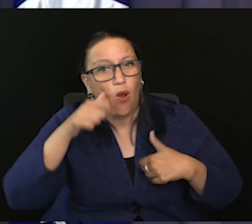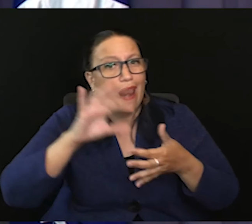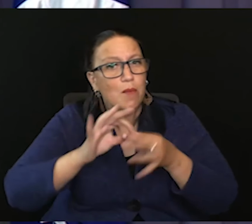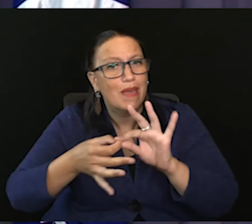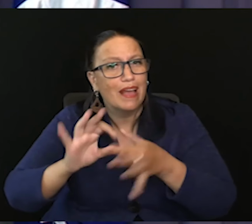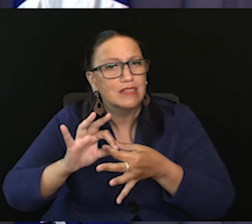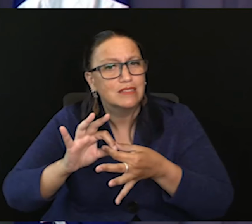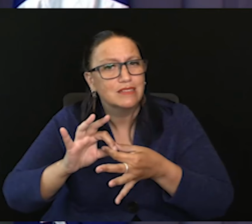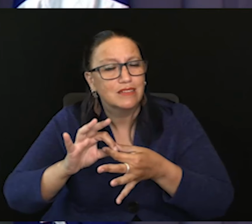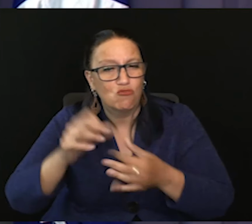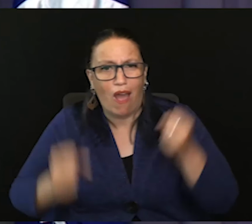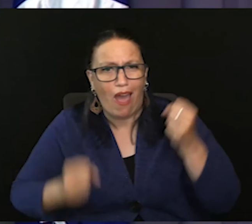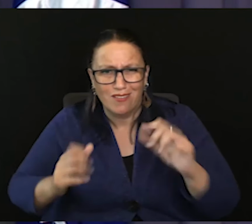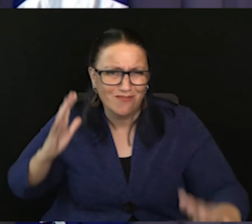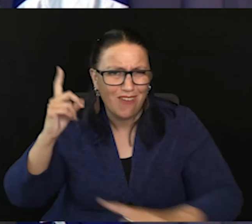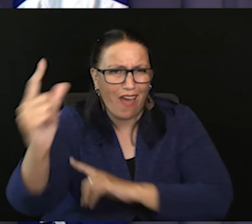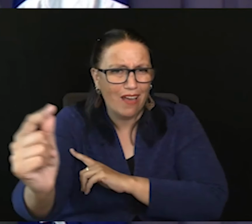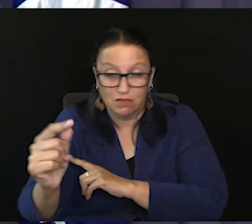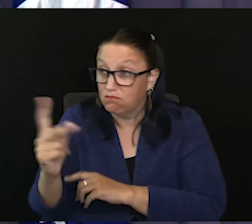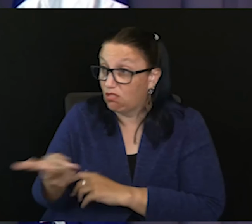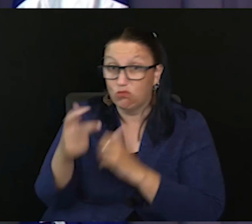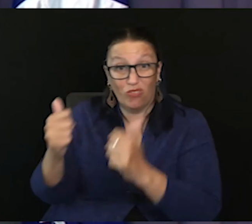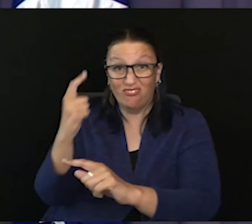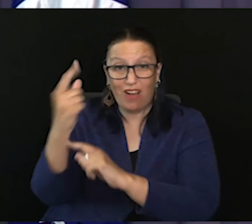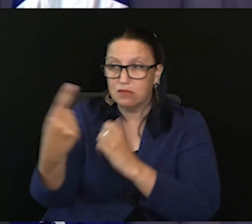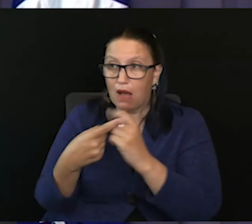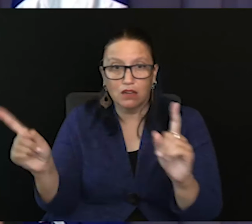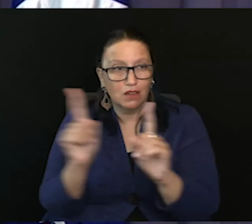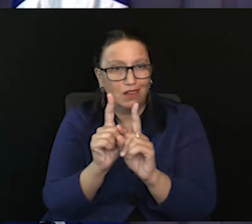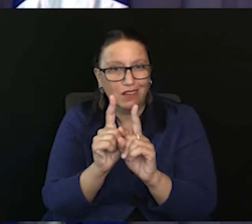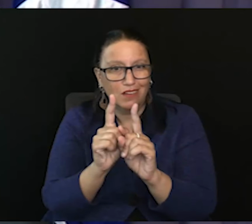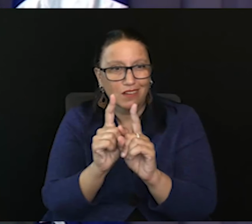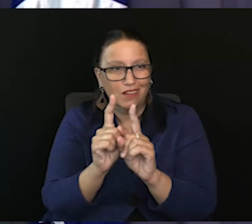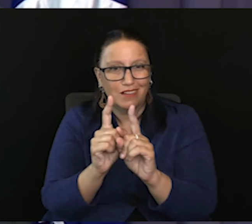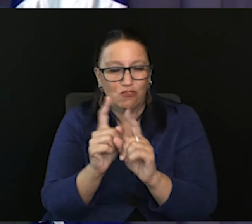times with different amounts of COVID around, we can't really say, "Oh this one is so much better than the other."